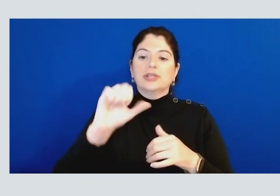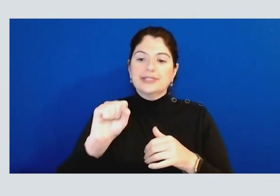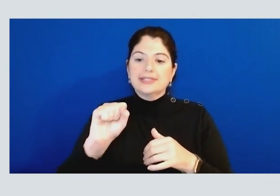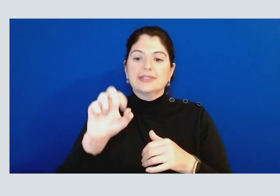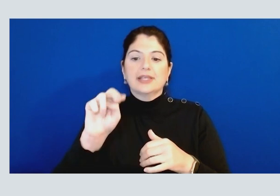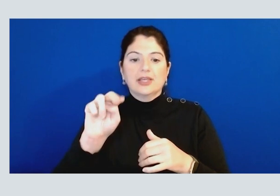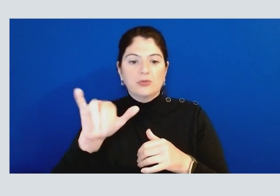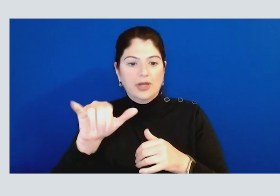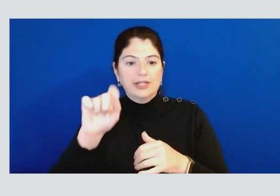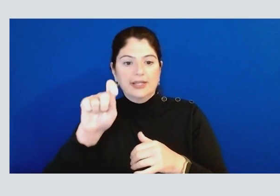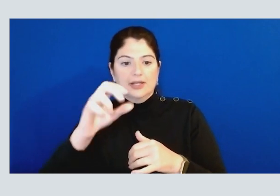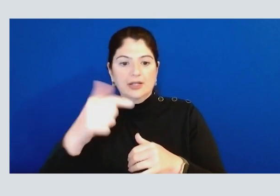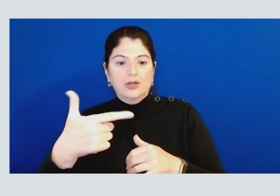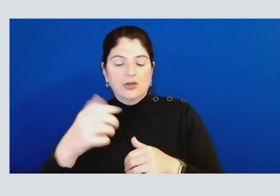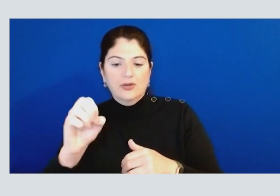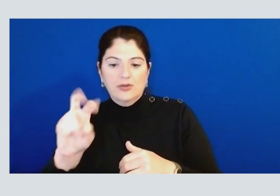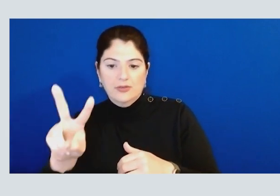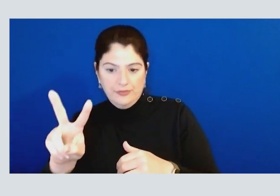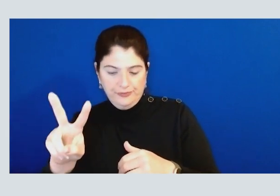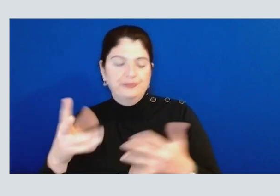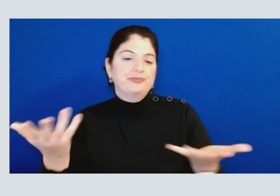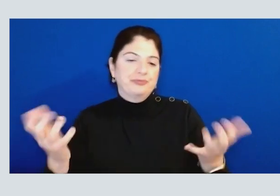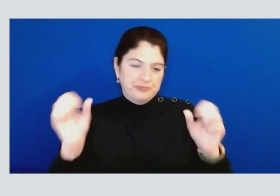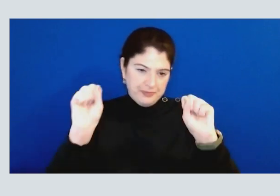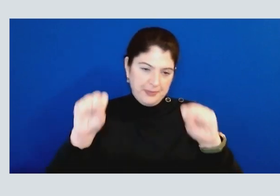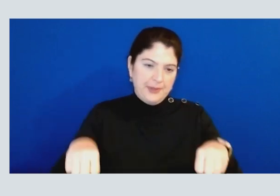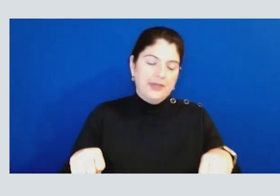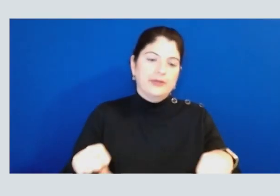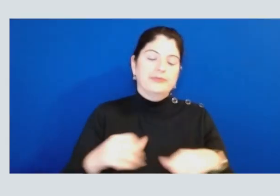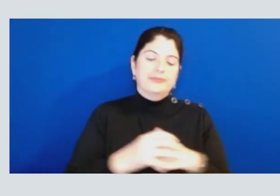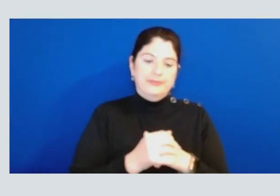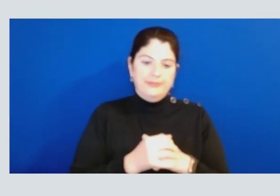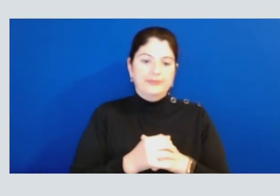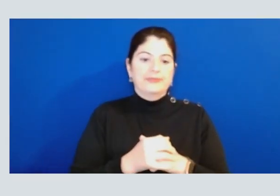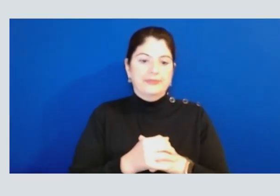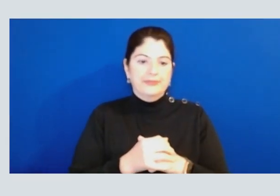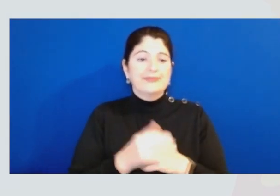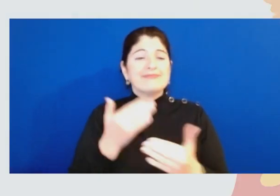languageaccess@ogs.ny.gov. Thank you for watching.